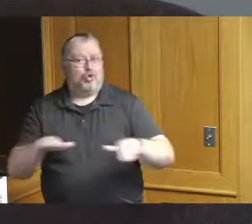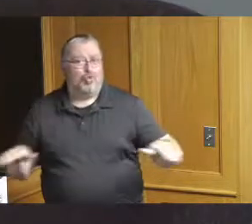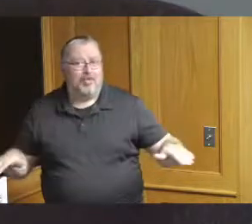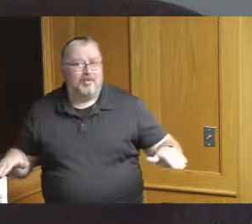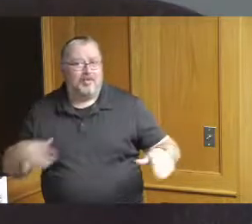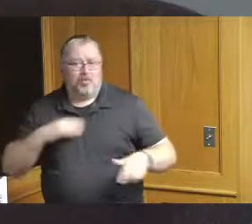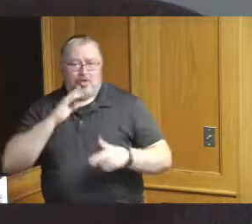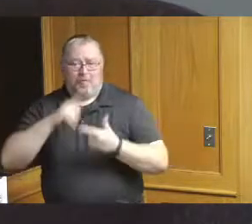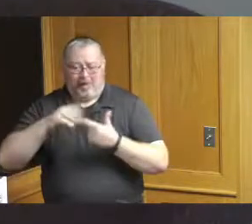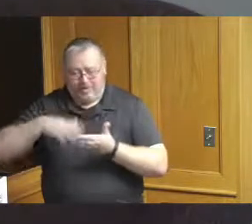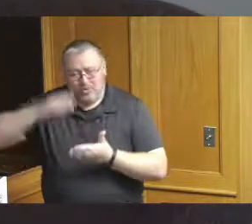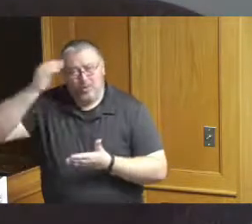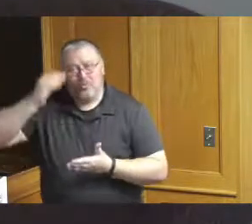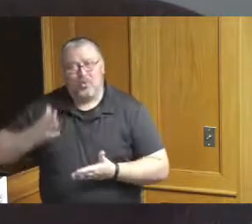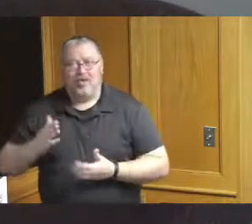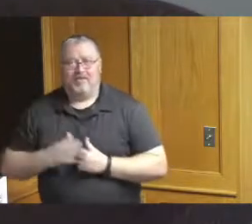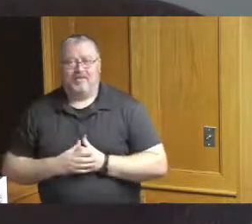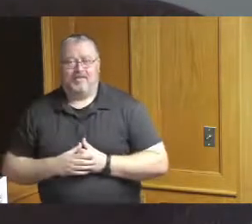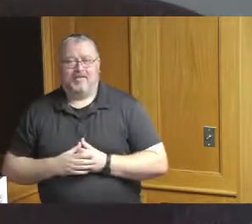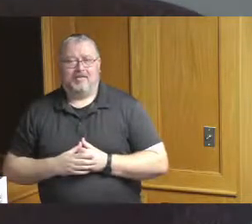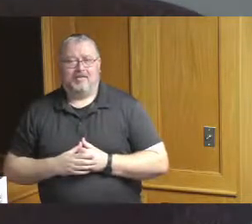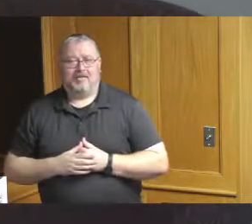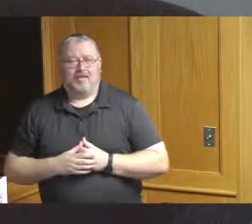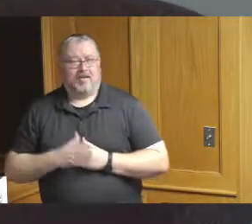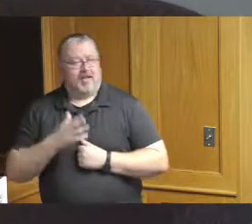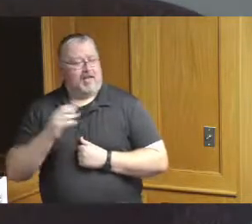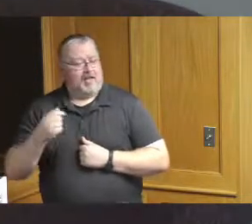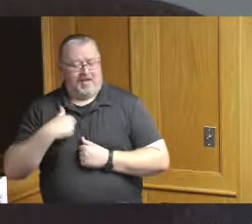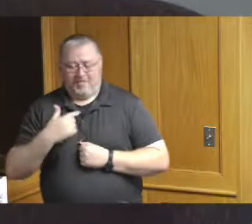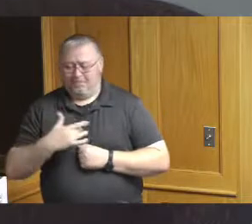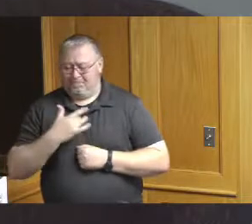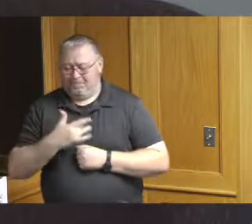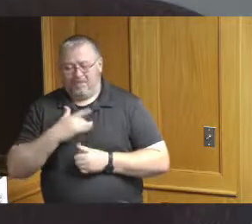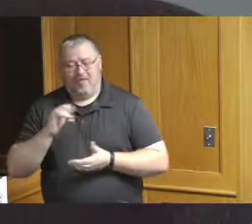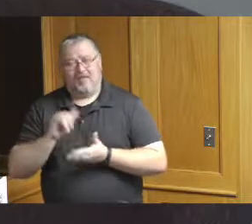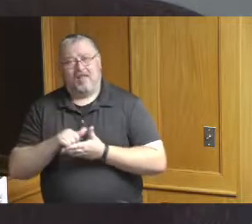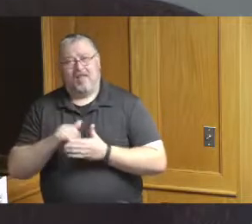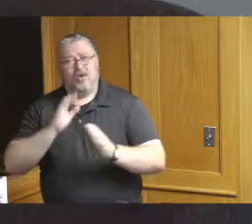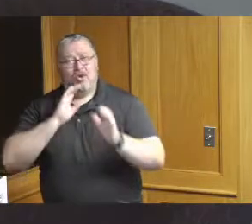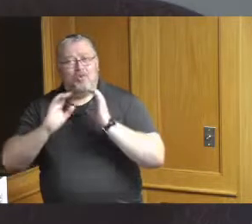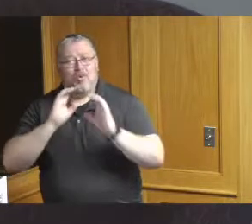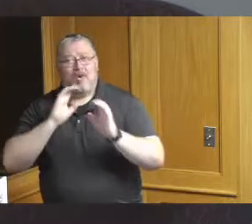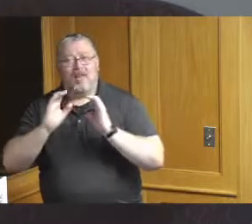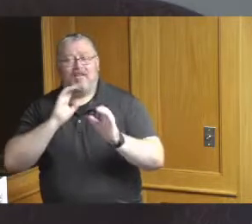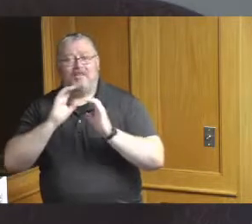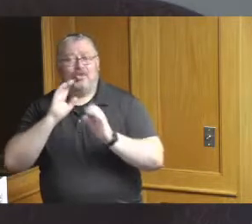students and um i just think that the communications could have been better